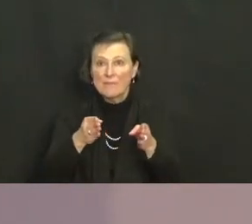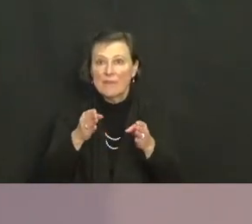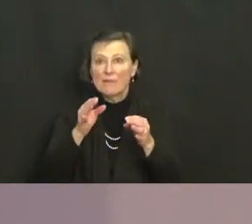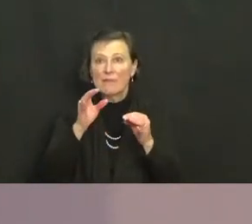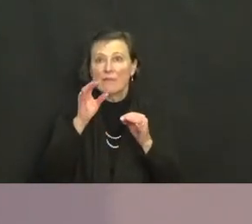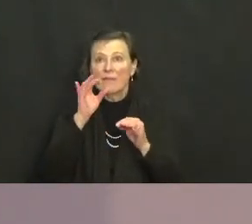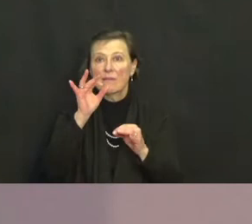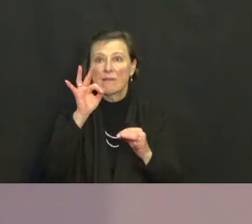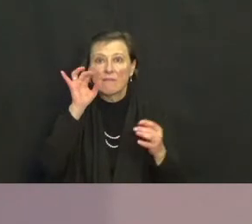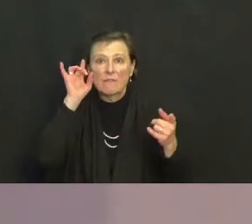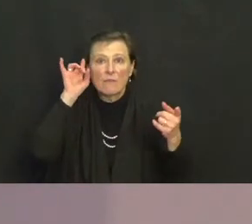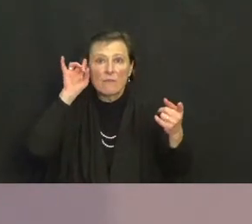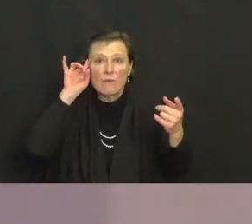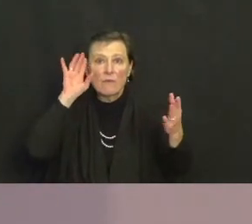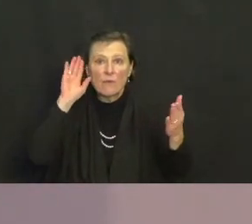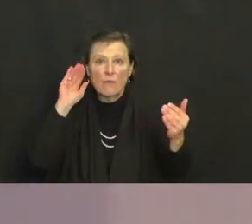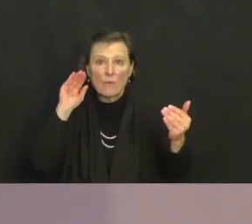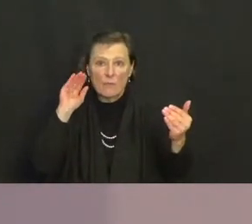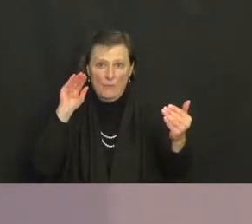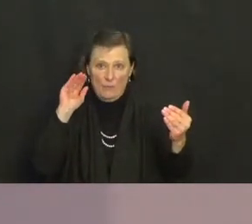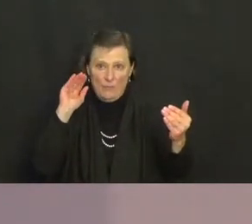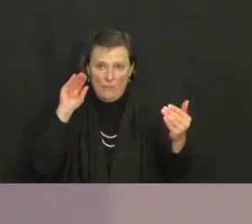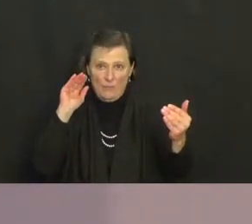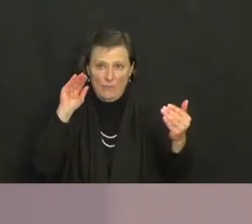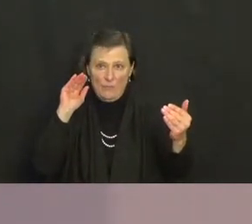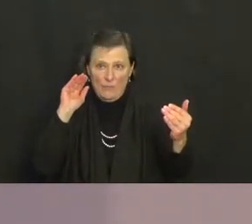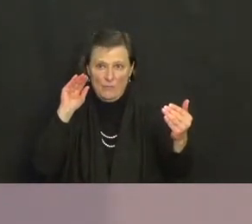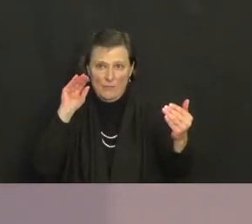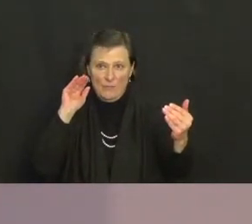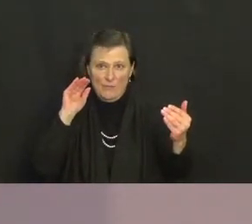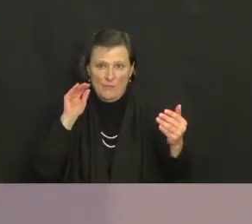It's a path of reconciliation and redemption.